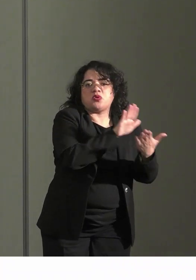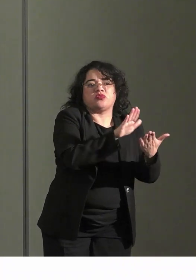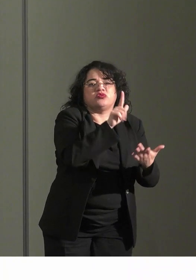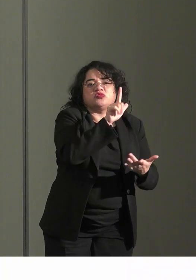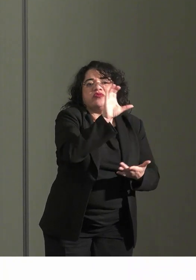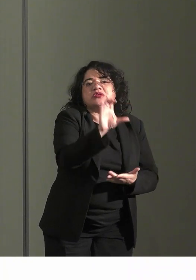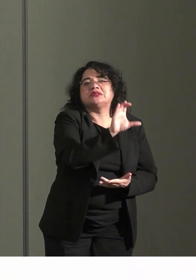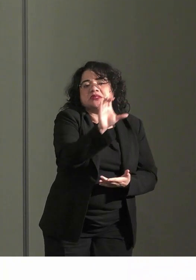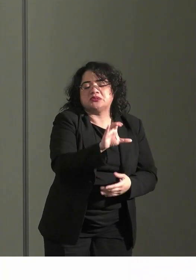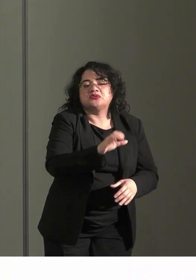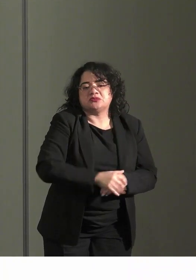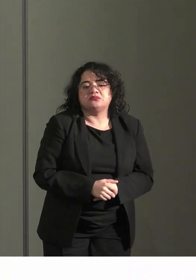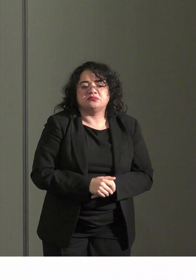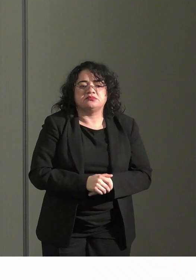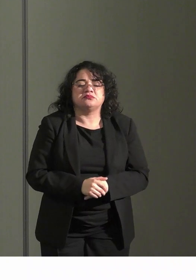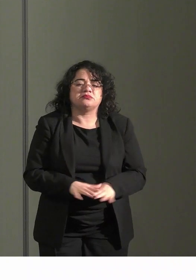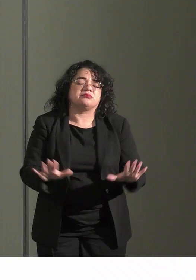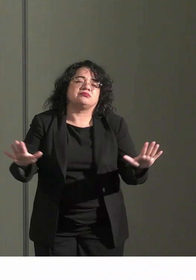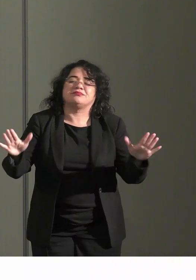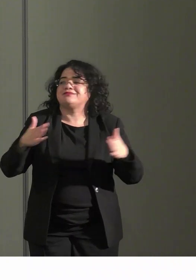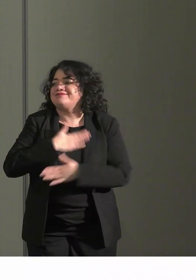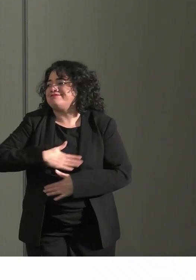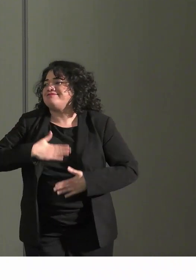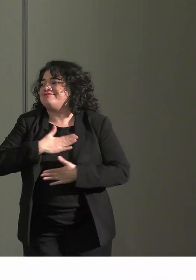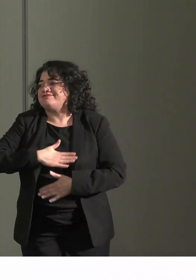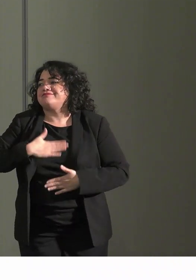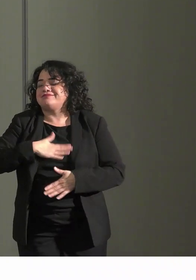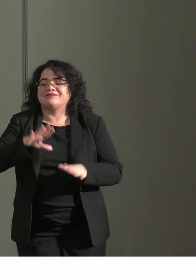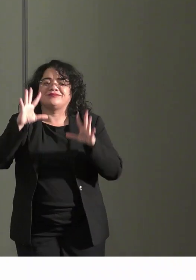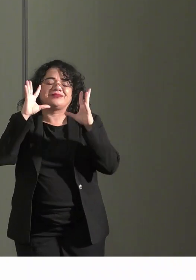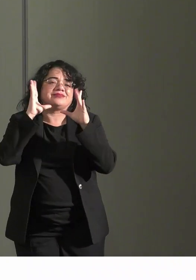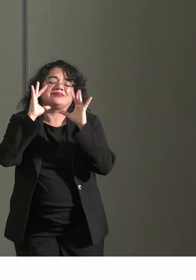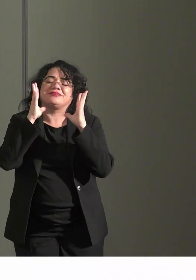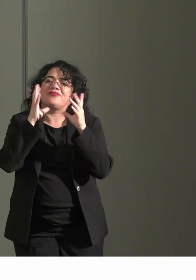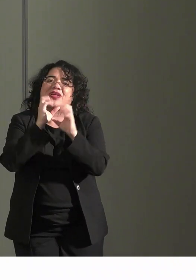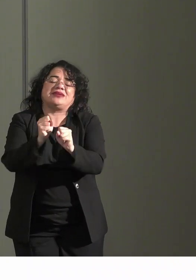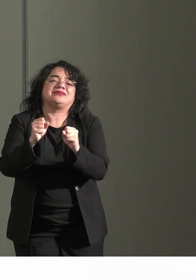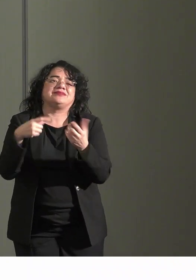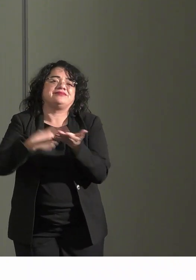Got it. I appreciate it is a fascinating session this is preparing for Preparing for Global